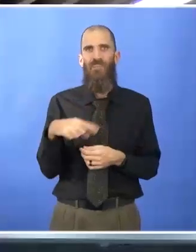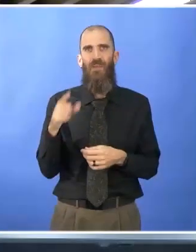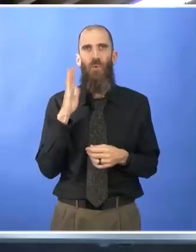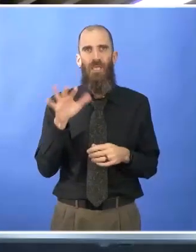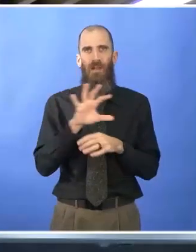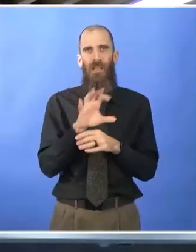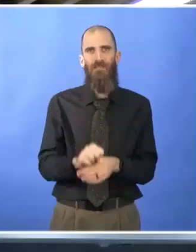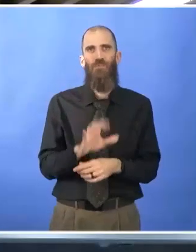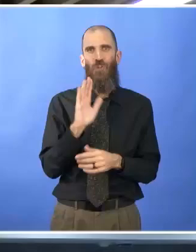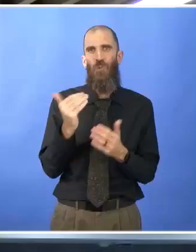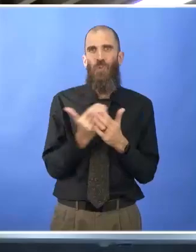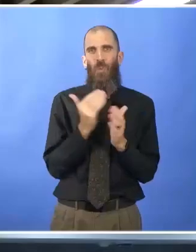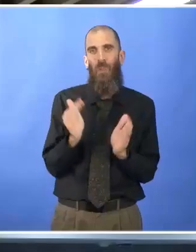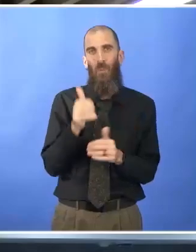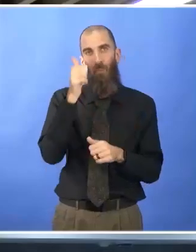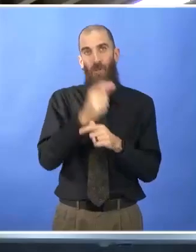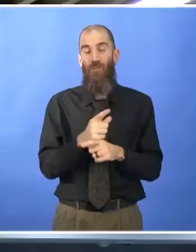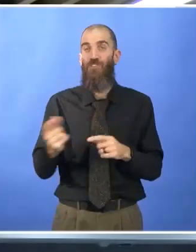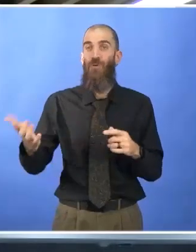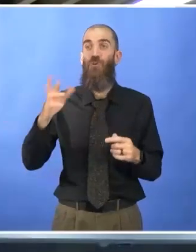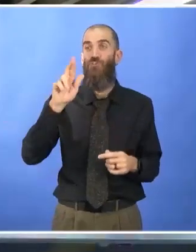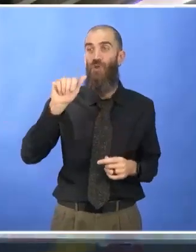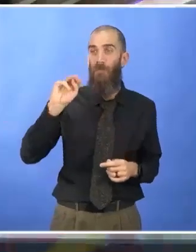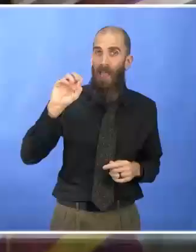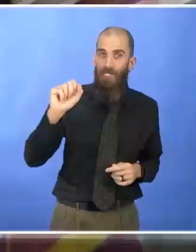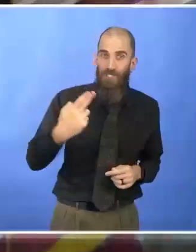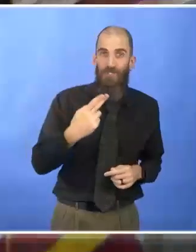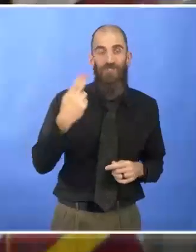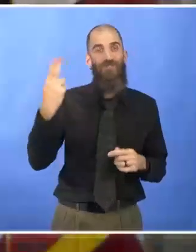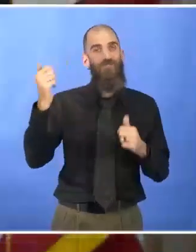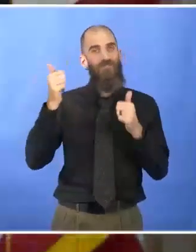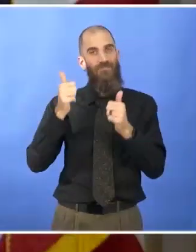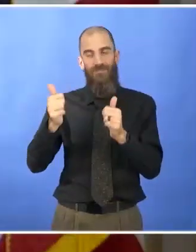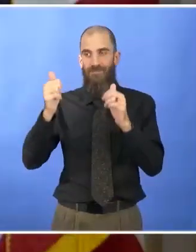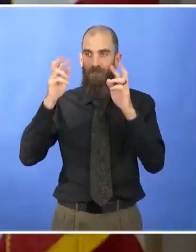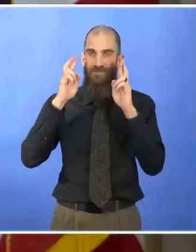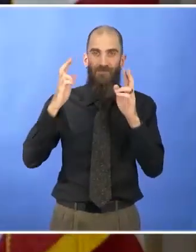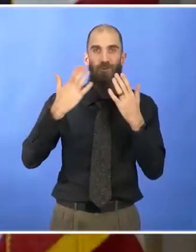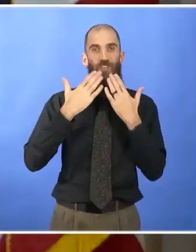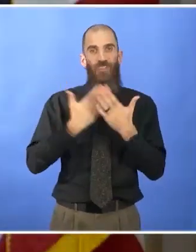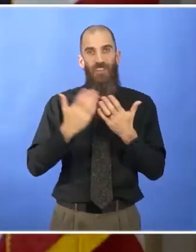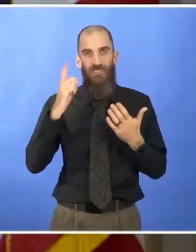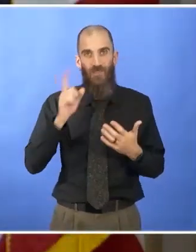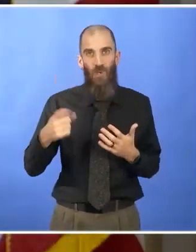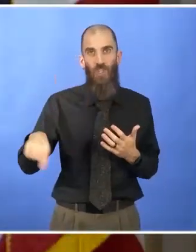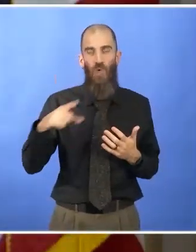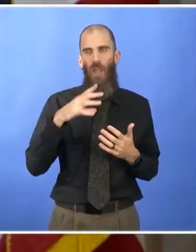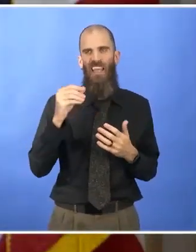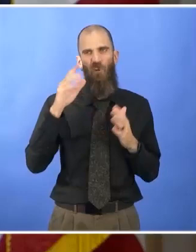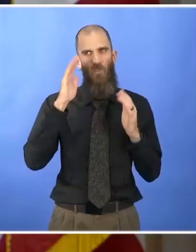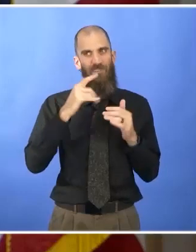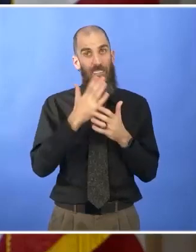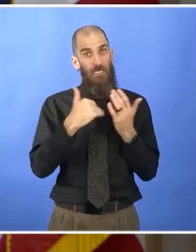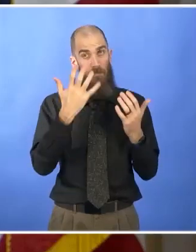WE WISH FOR THE FAMILY LOADS OF GOOD THINGS AND A LITTLE BIT OF SLEEP IN THE DAYS AHEAD. ALSO WANT TO THANK ELIZABETH KUTTNER, WHO IS JOINING MY OFFICE WHILE HE IS OUT